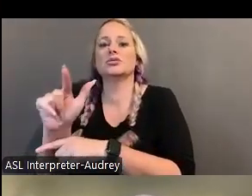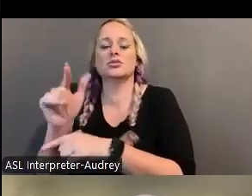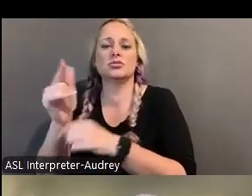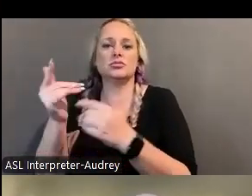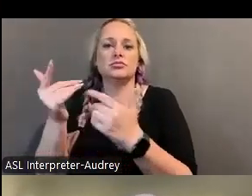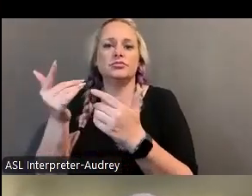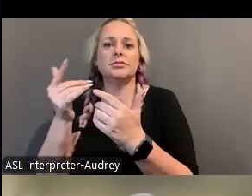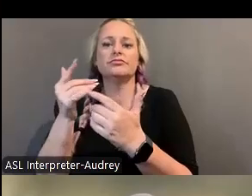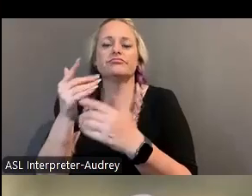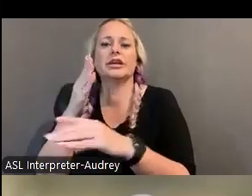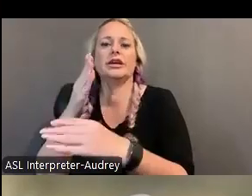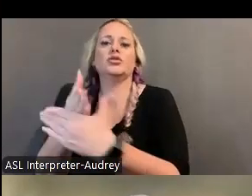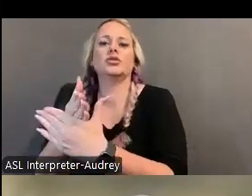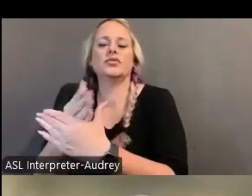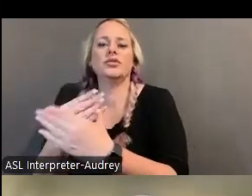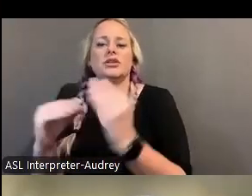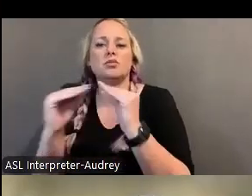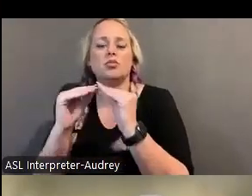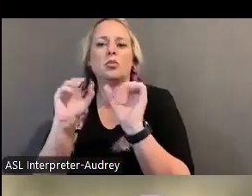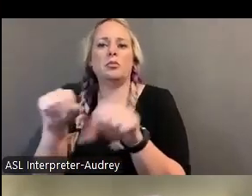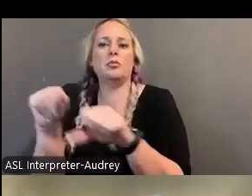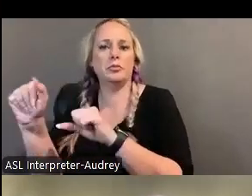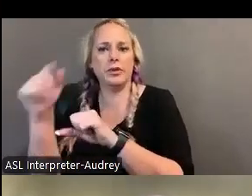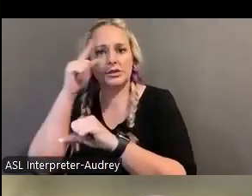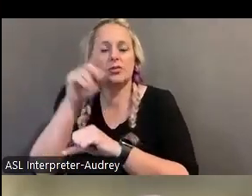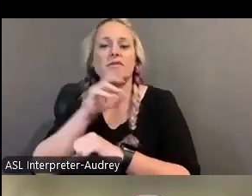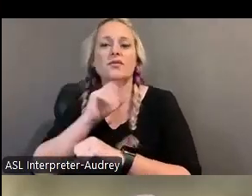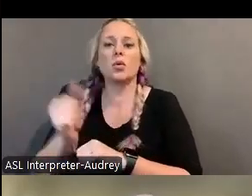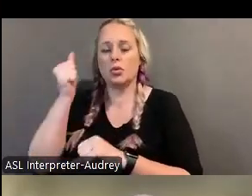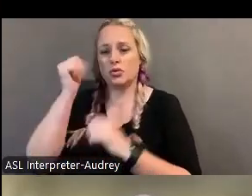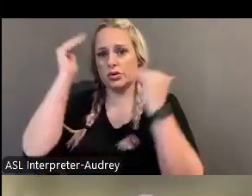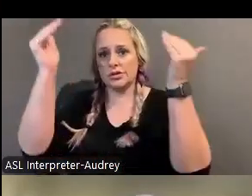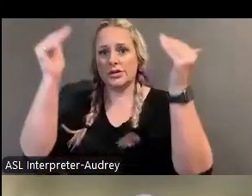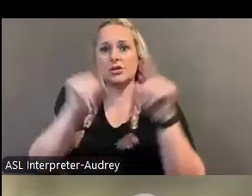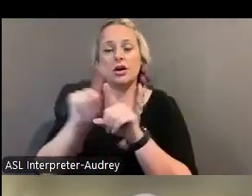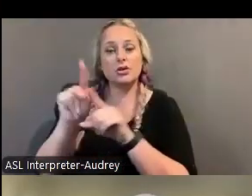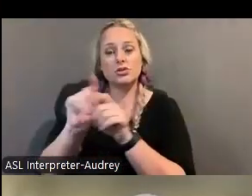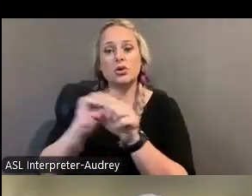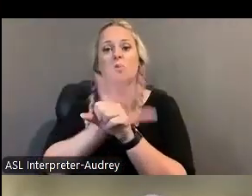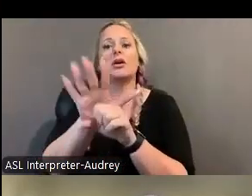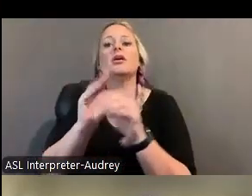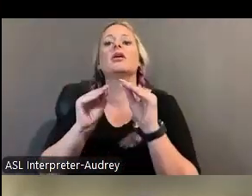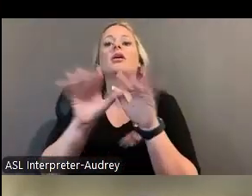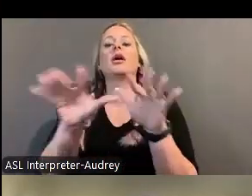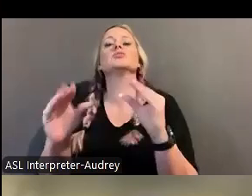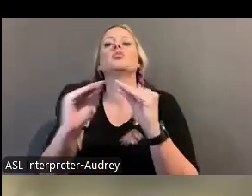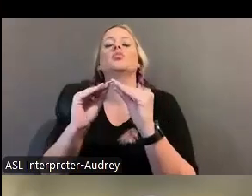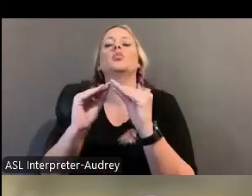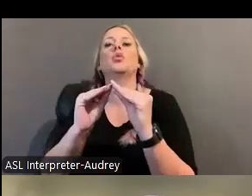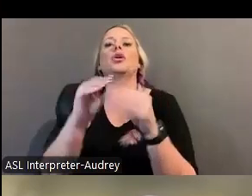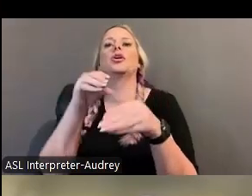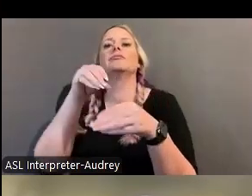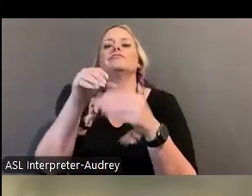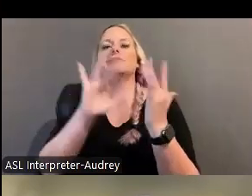older adults. The pandemic also accelerated our reliance on remote methods and digital technology